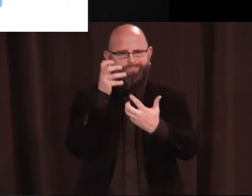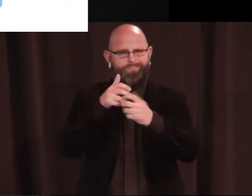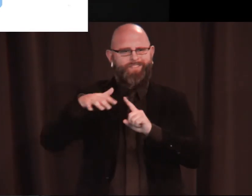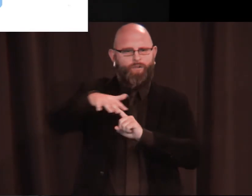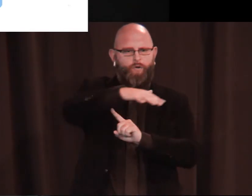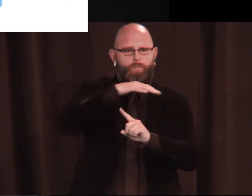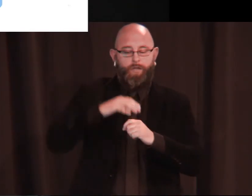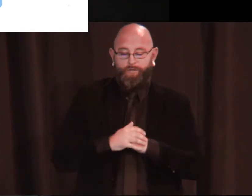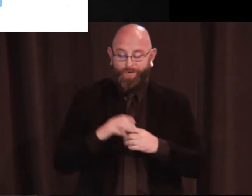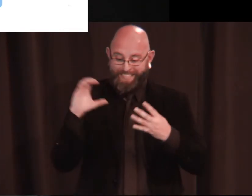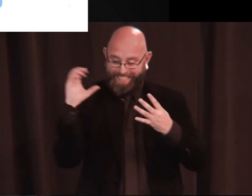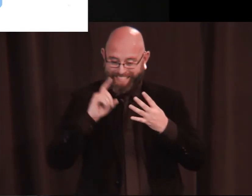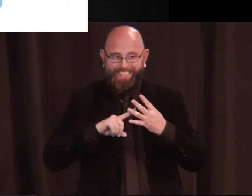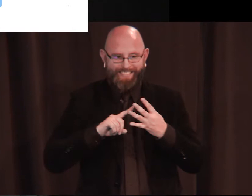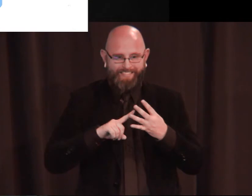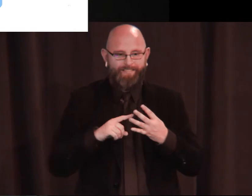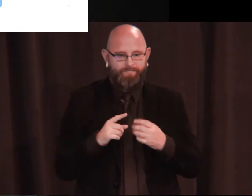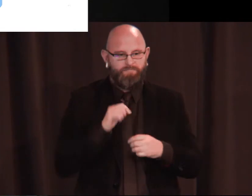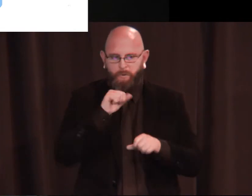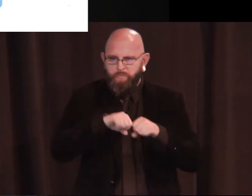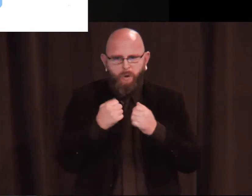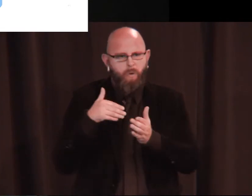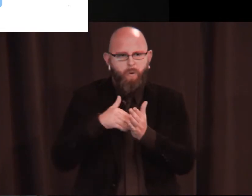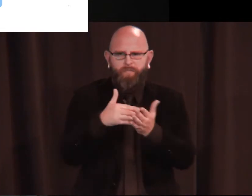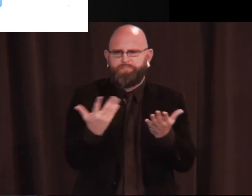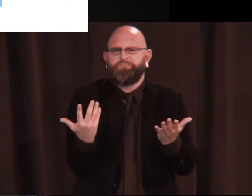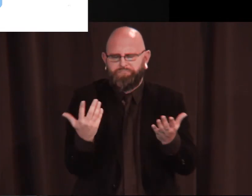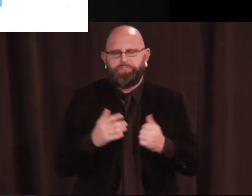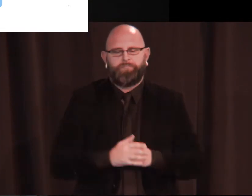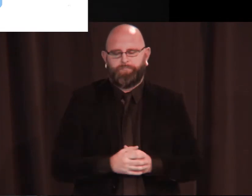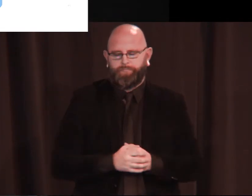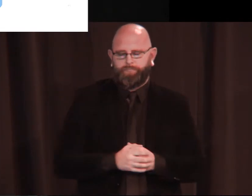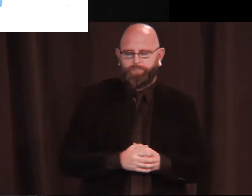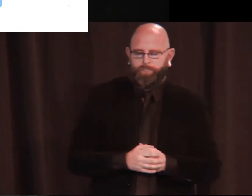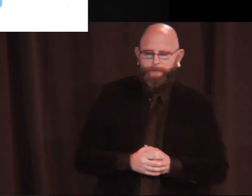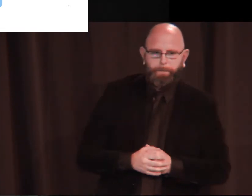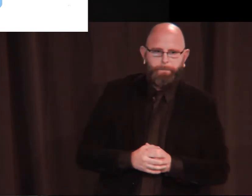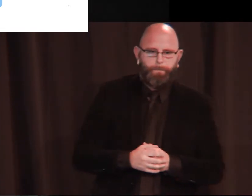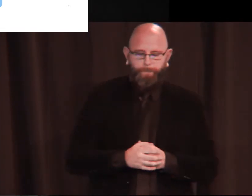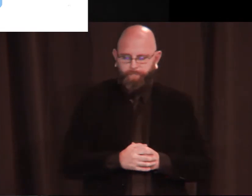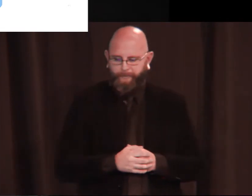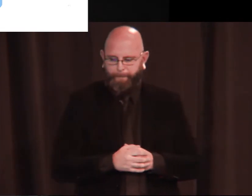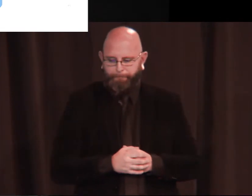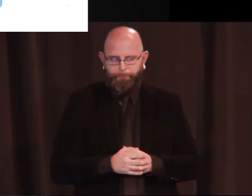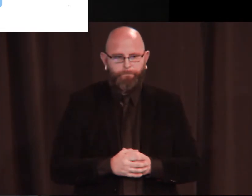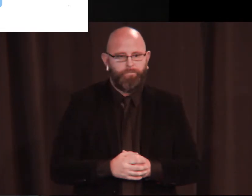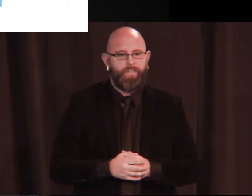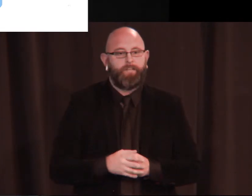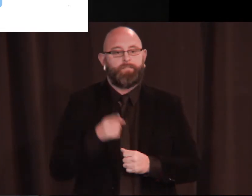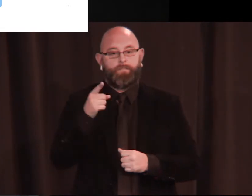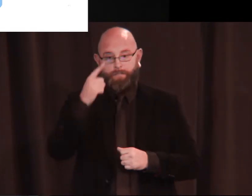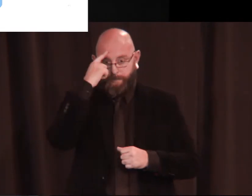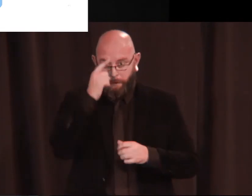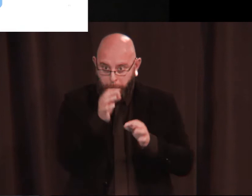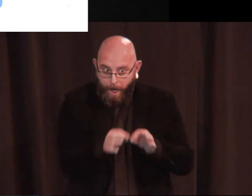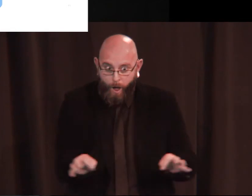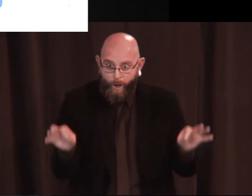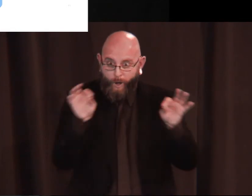So, again, our question is, does it matter, does it matter if hearing aids are worn consistently for this population?